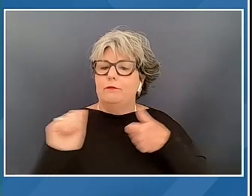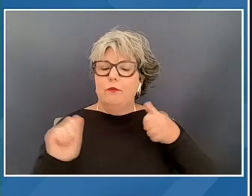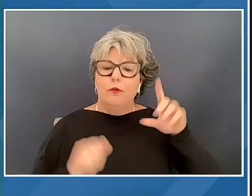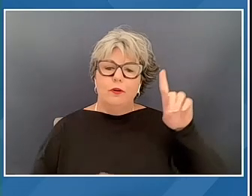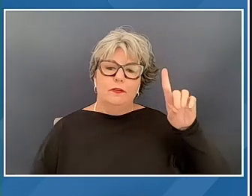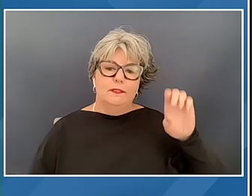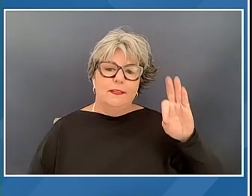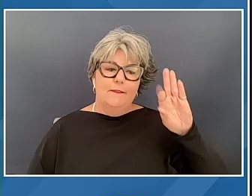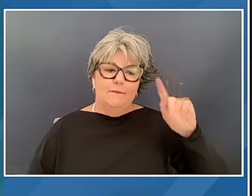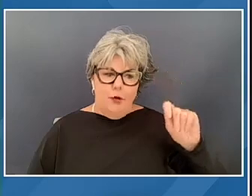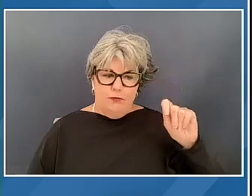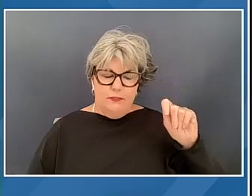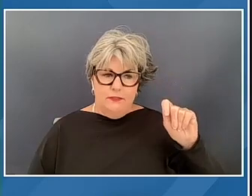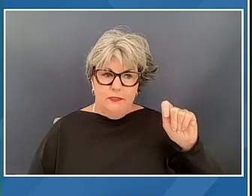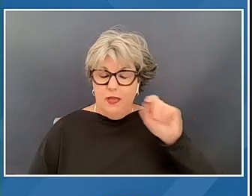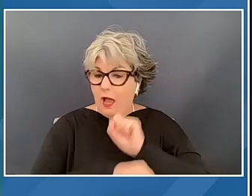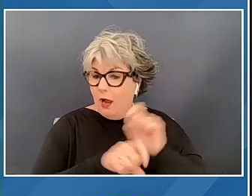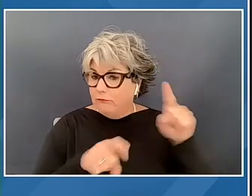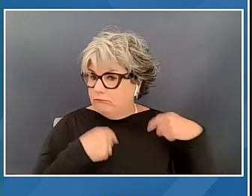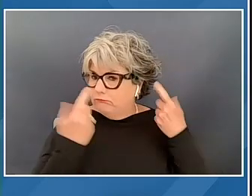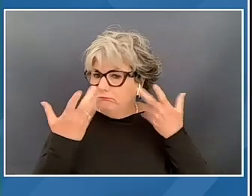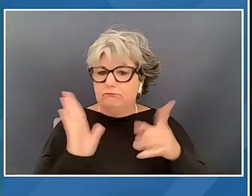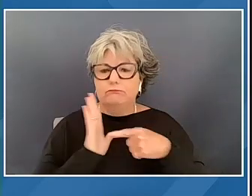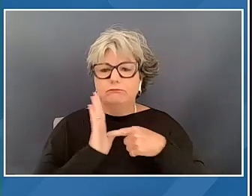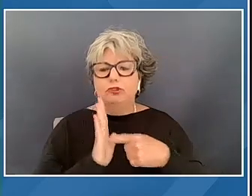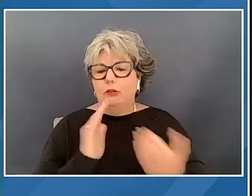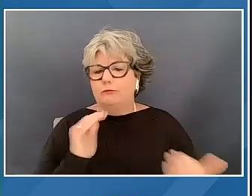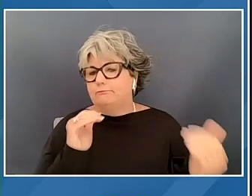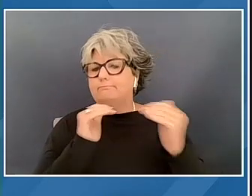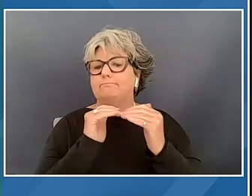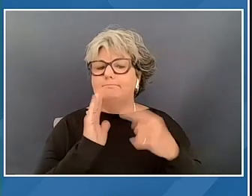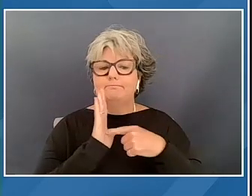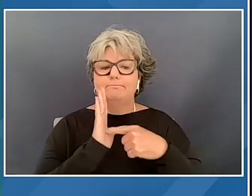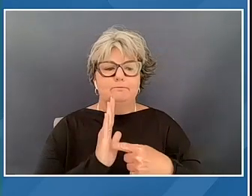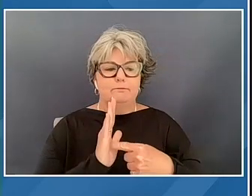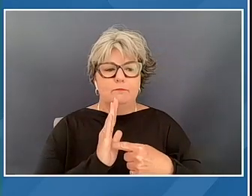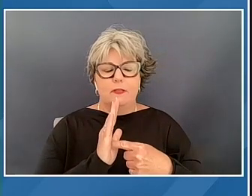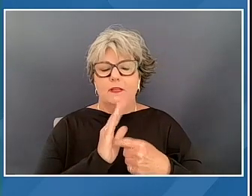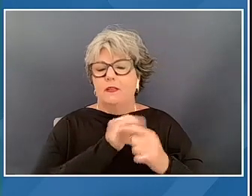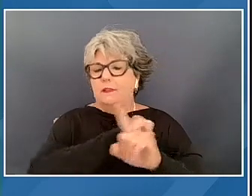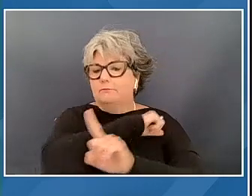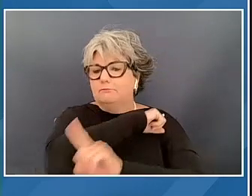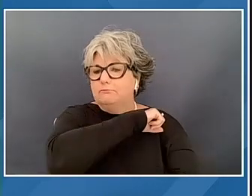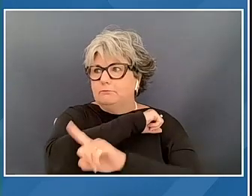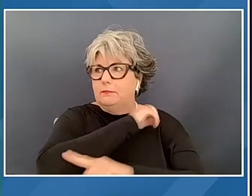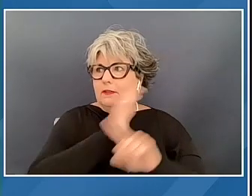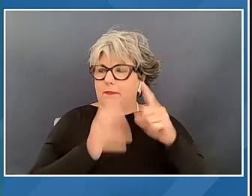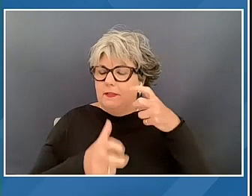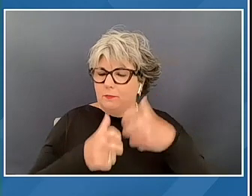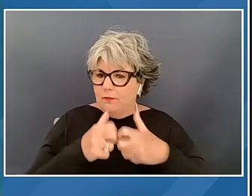Our work has demonstrated unequivocally the pervasive consequences of these issues, which have kept borrower-